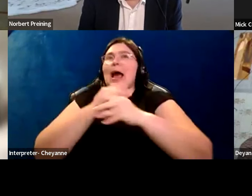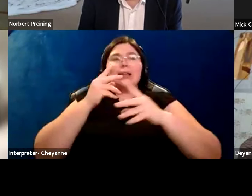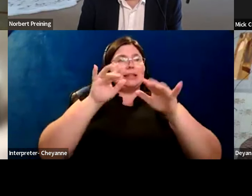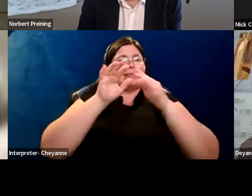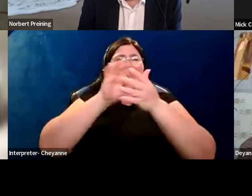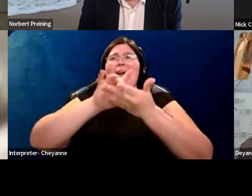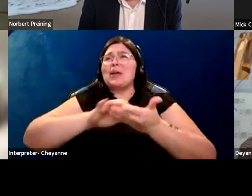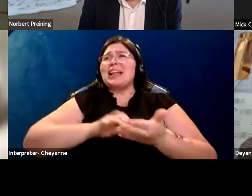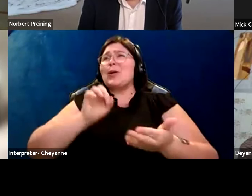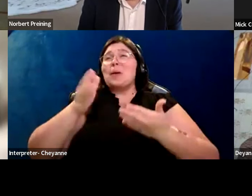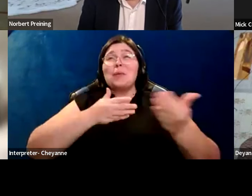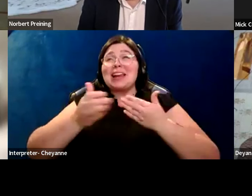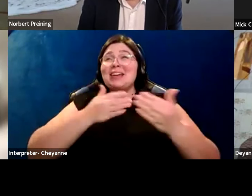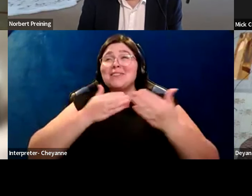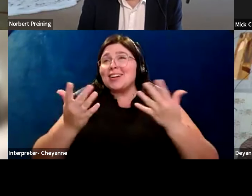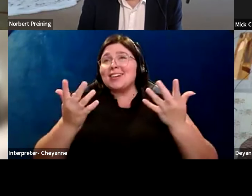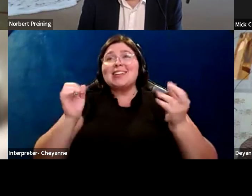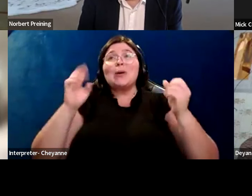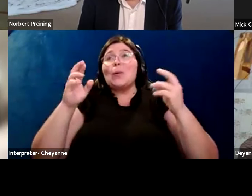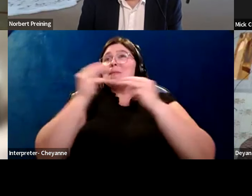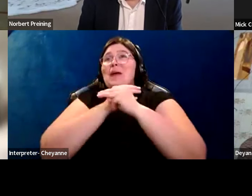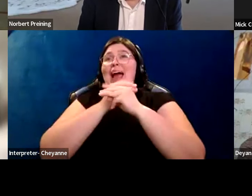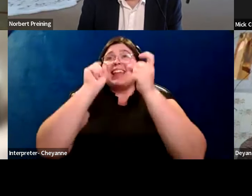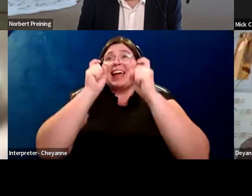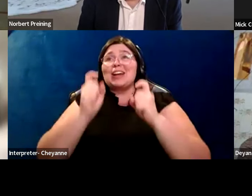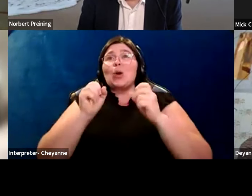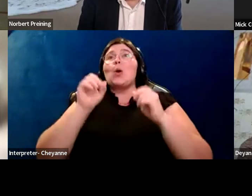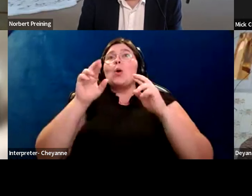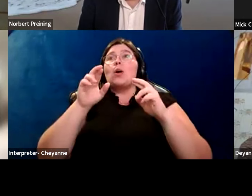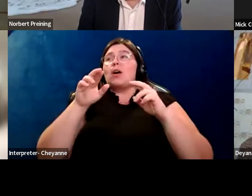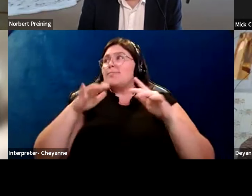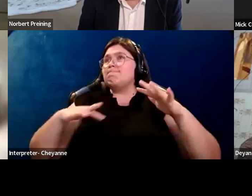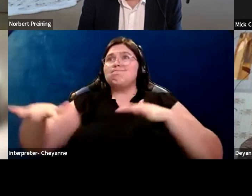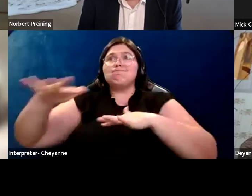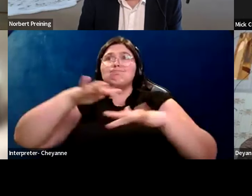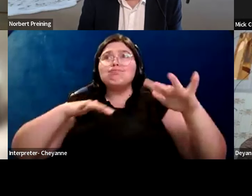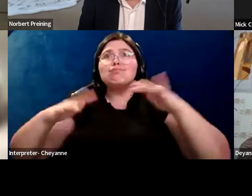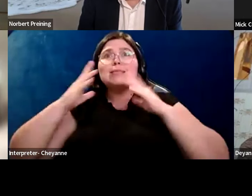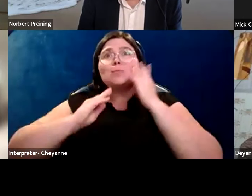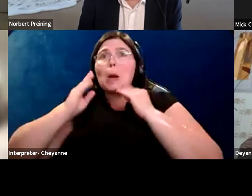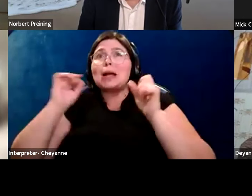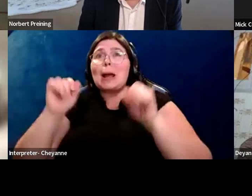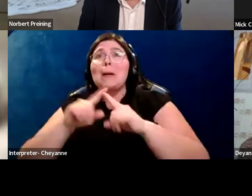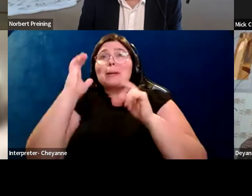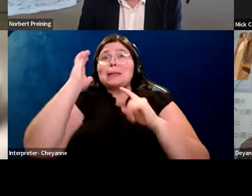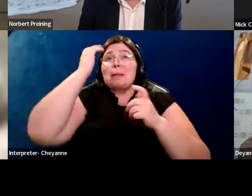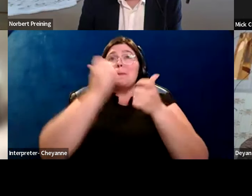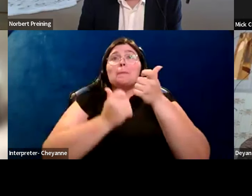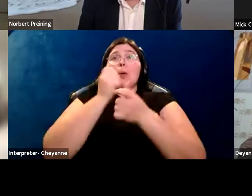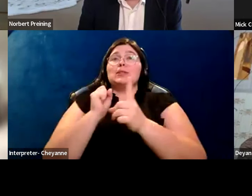Or other prototypes or math editors are floating around. But it seems that in many cases, people are going off